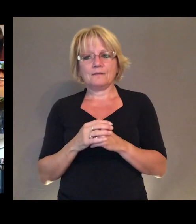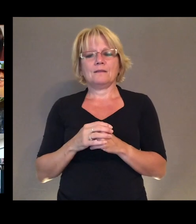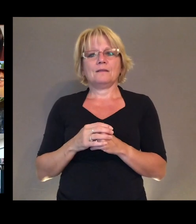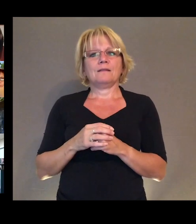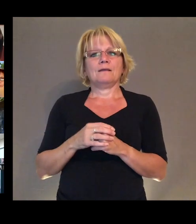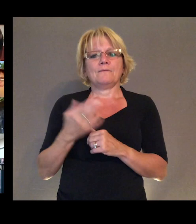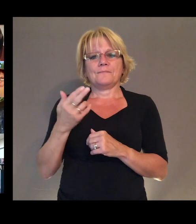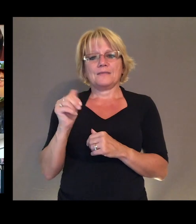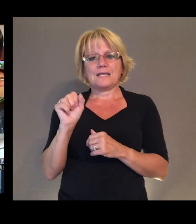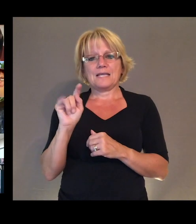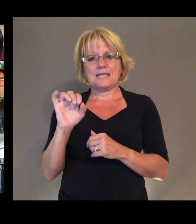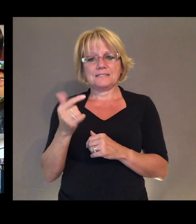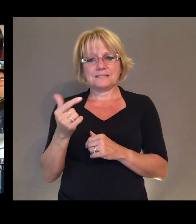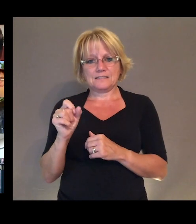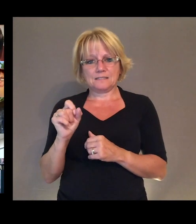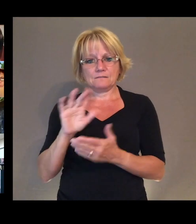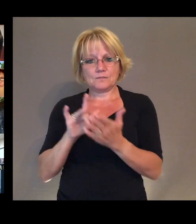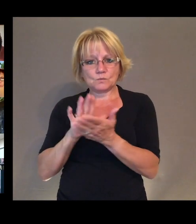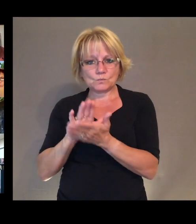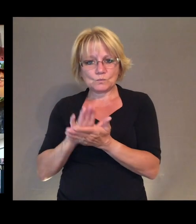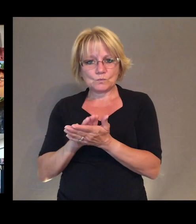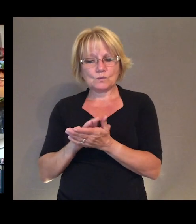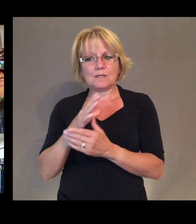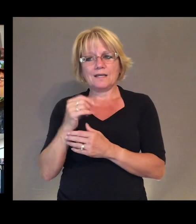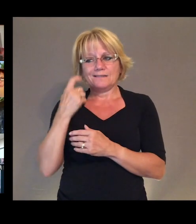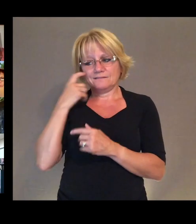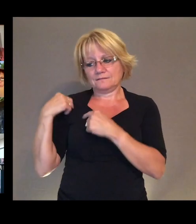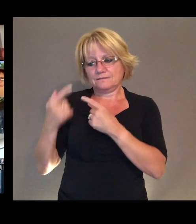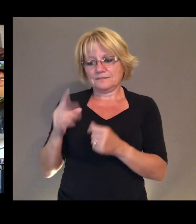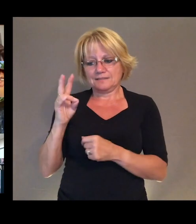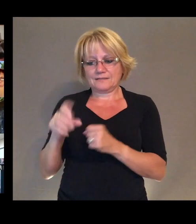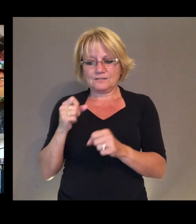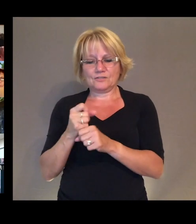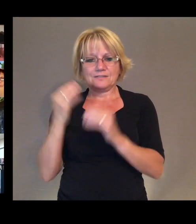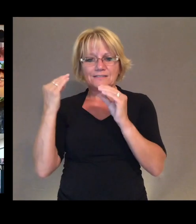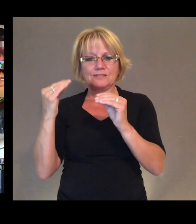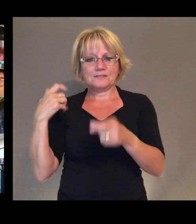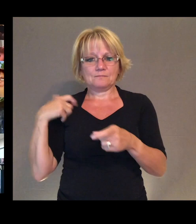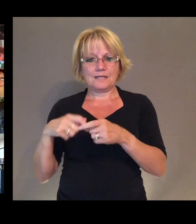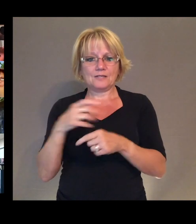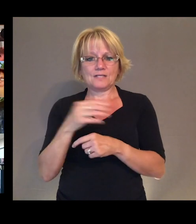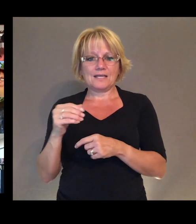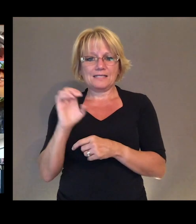and spent the last seven years teaching Spanish and ESL at Fairhaven High School.